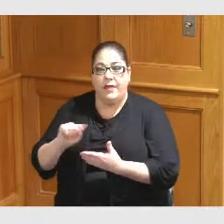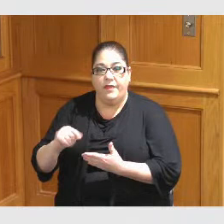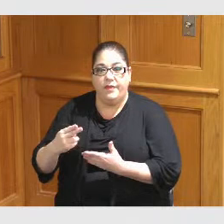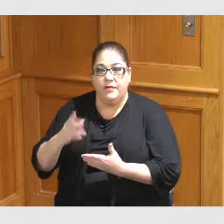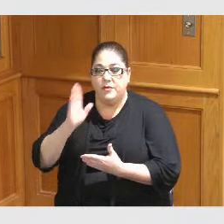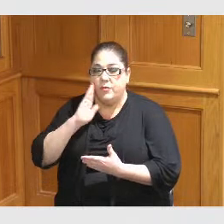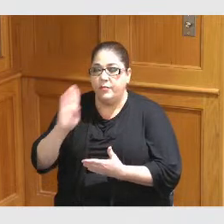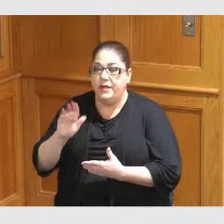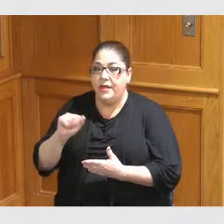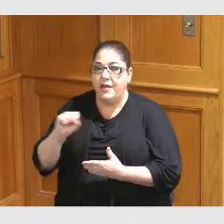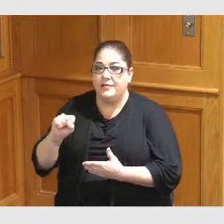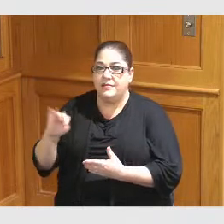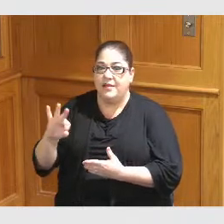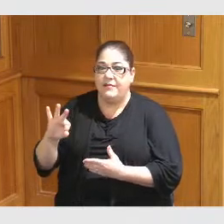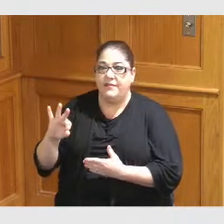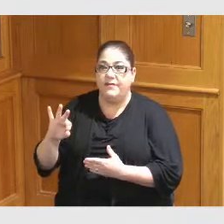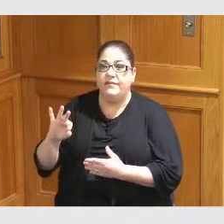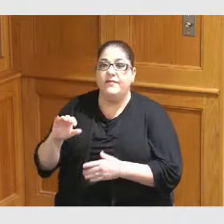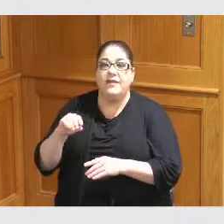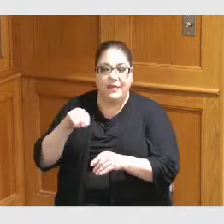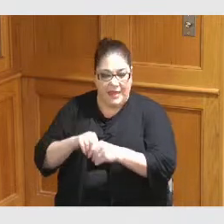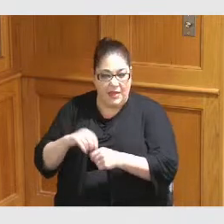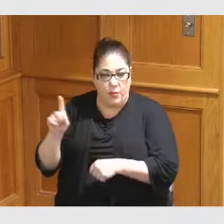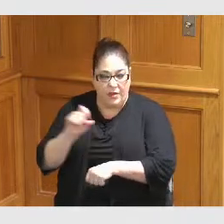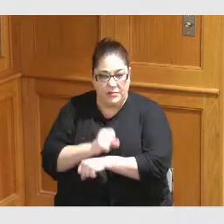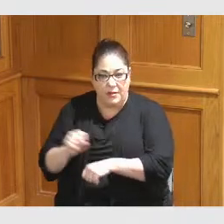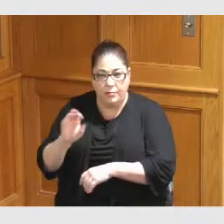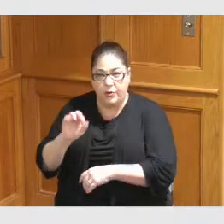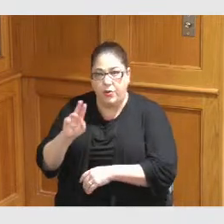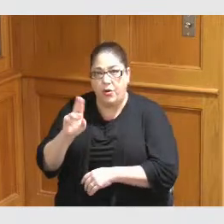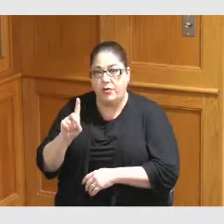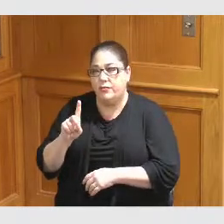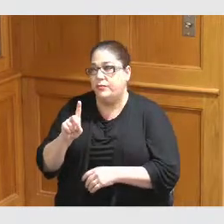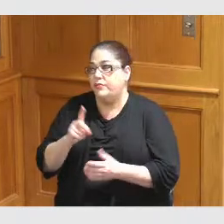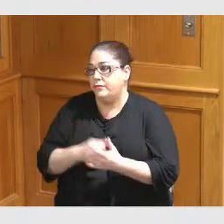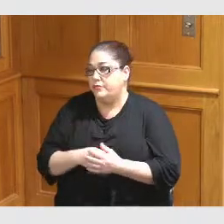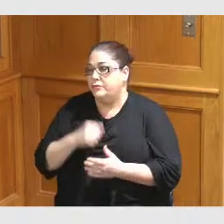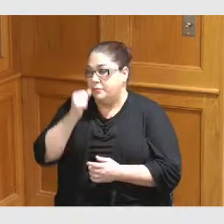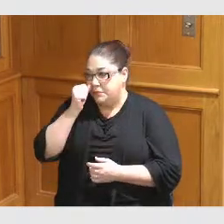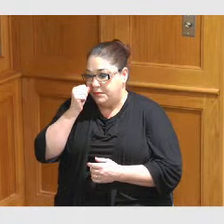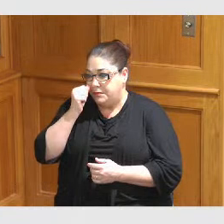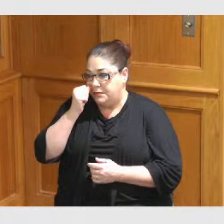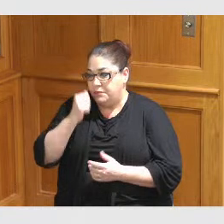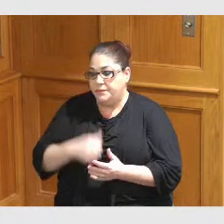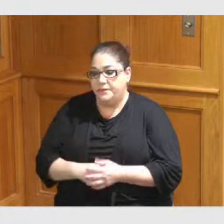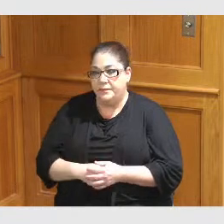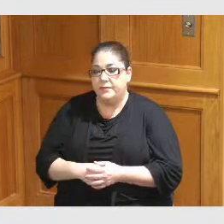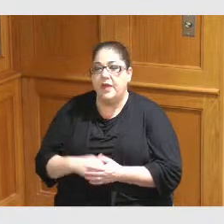BASF in St. Bernard as you mentioned Commissioner East I will have a couple of speakers come up here